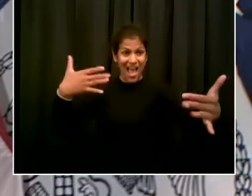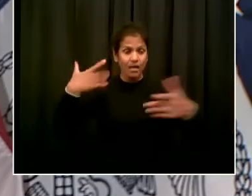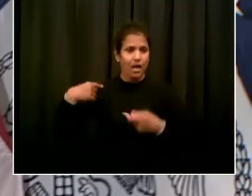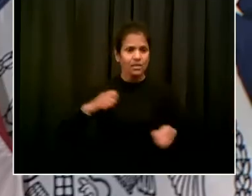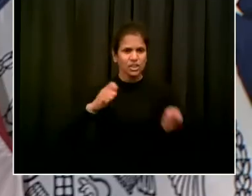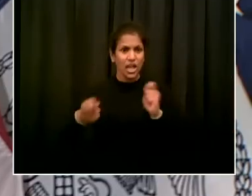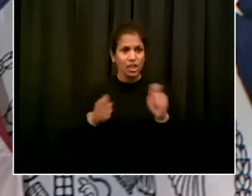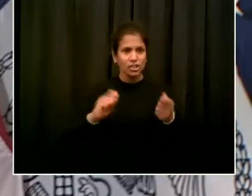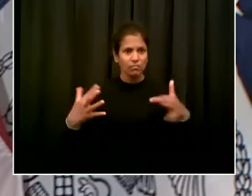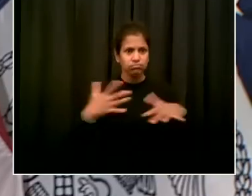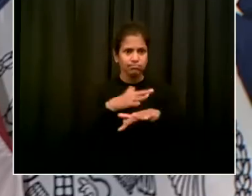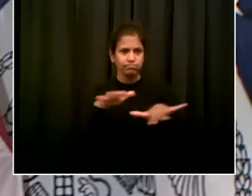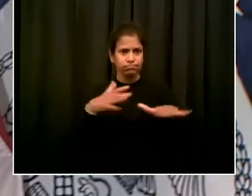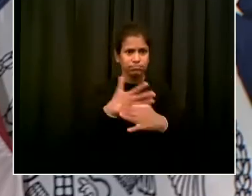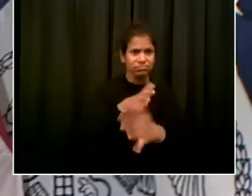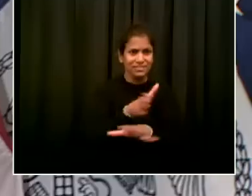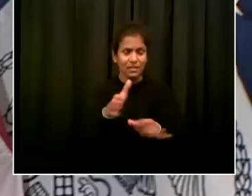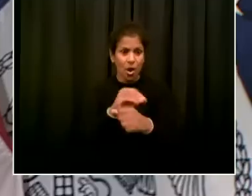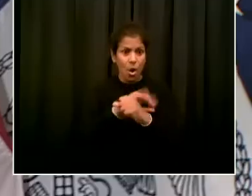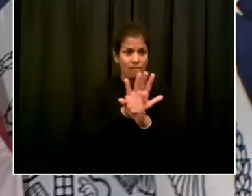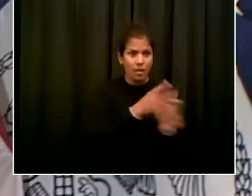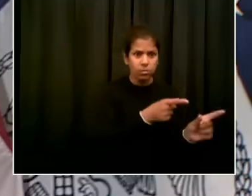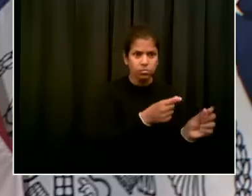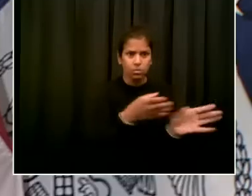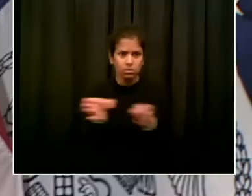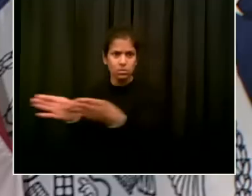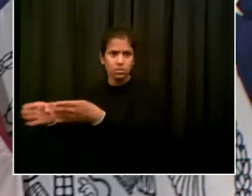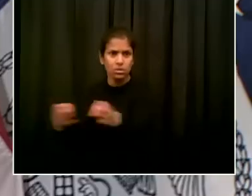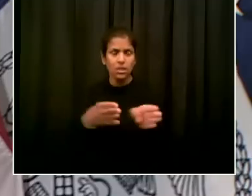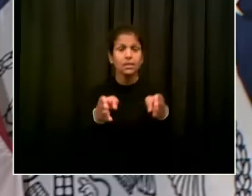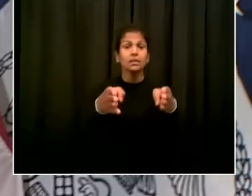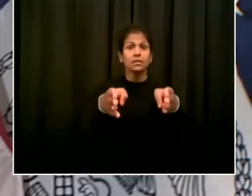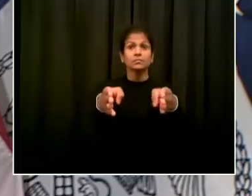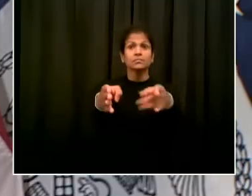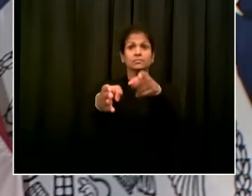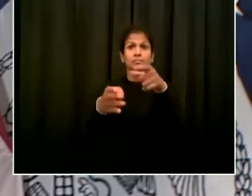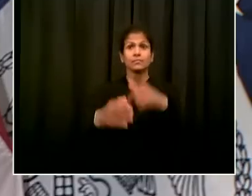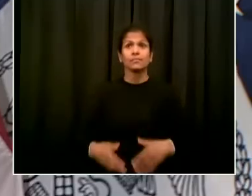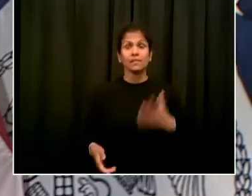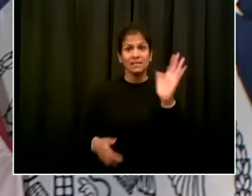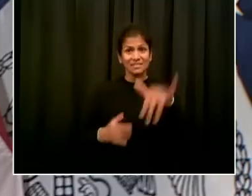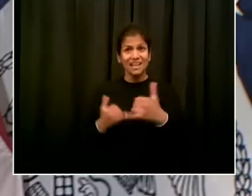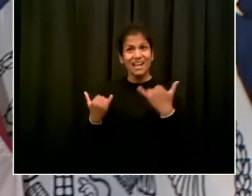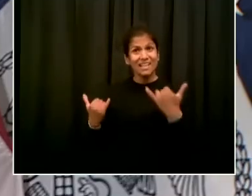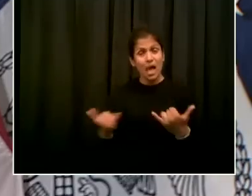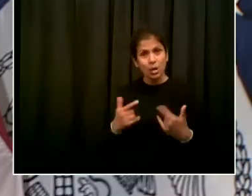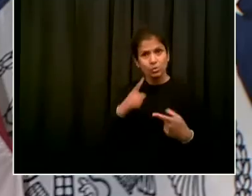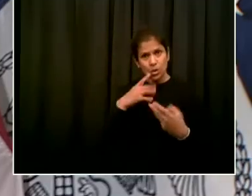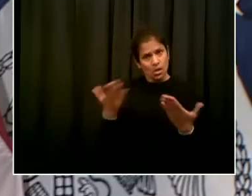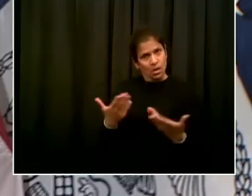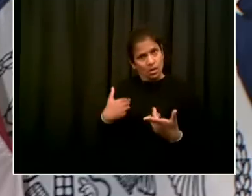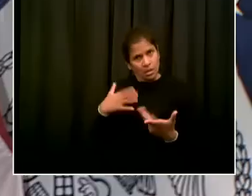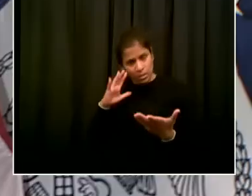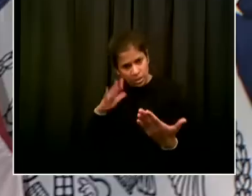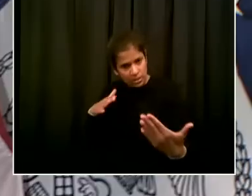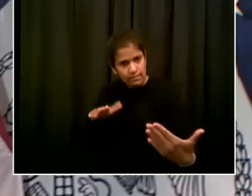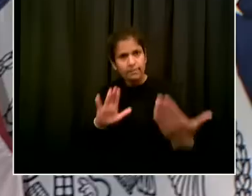LOOK, TO ME, THE IMPORTANT THING IS THAT